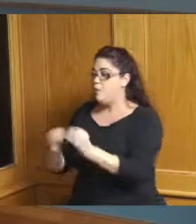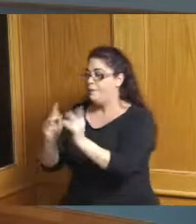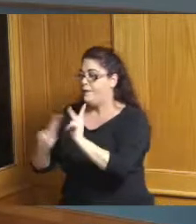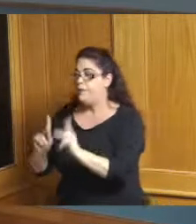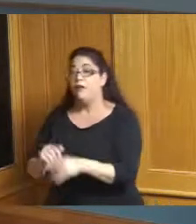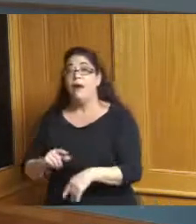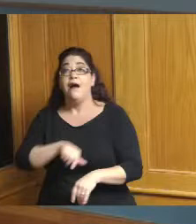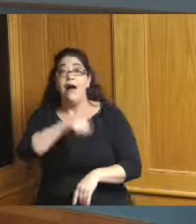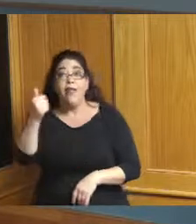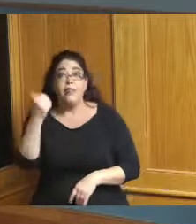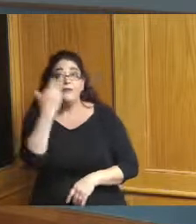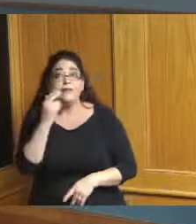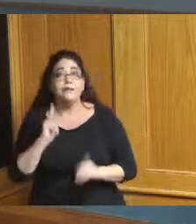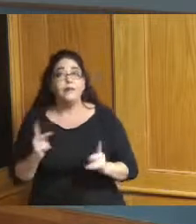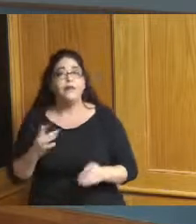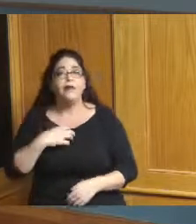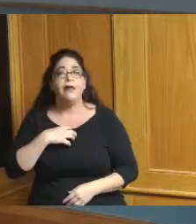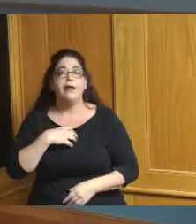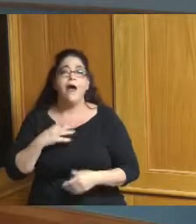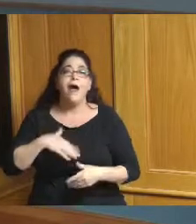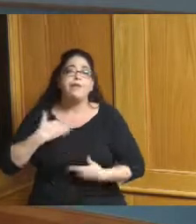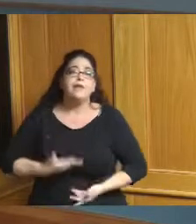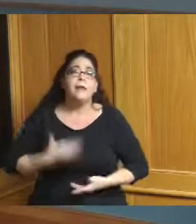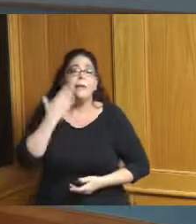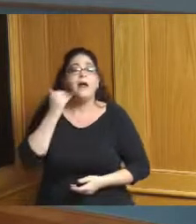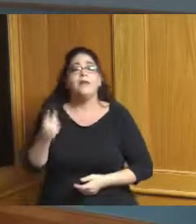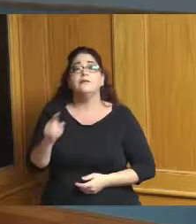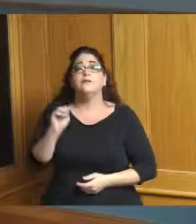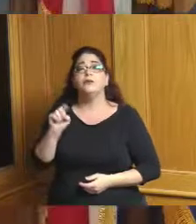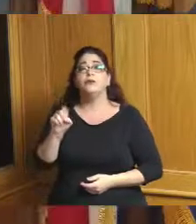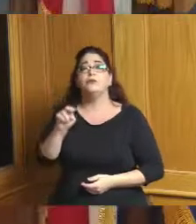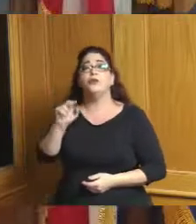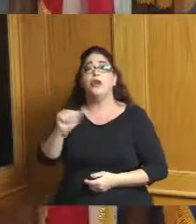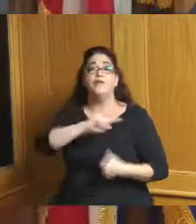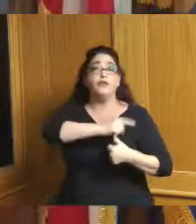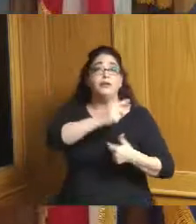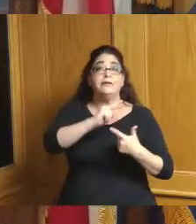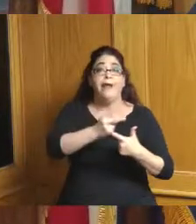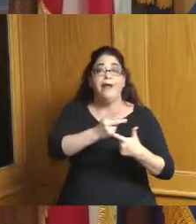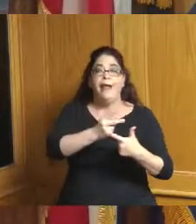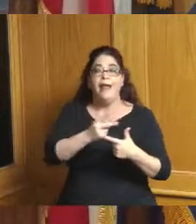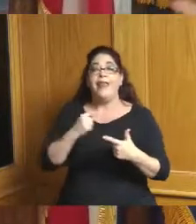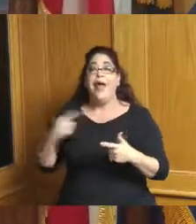has the booster but they just been so helpful to people and being able to answer questions making